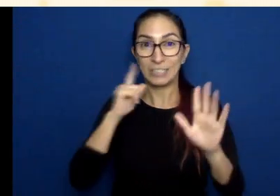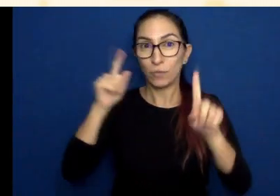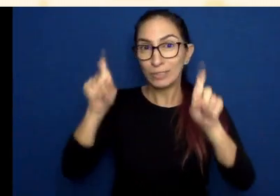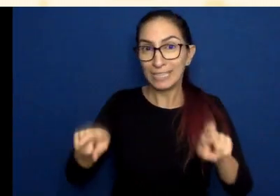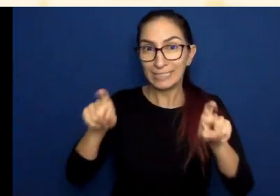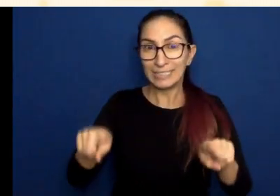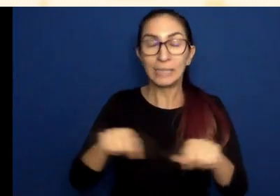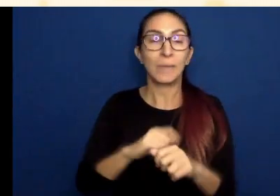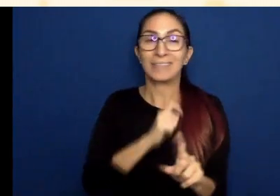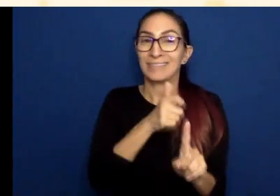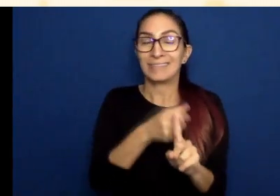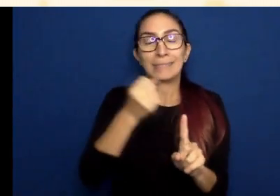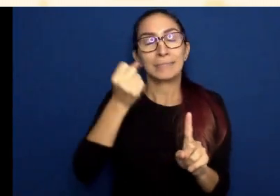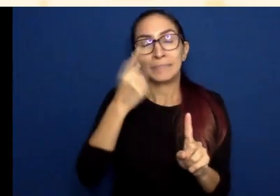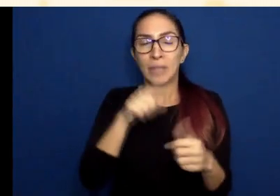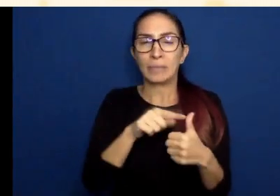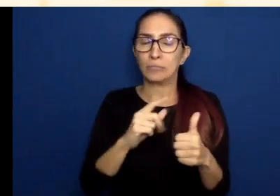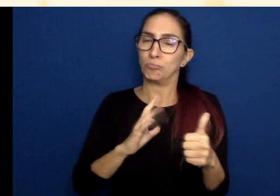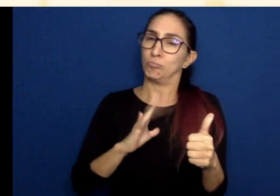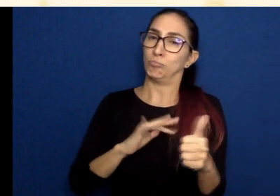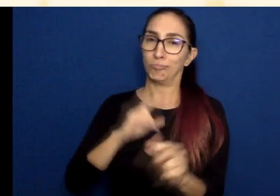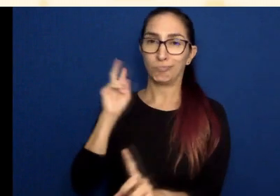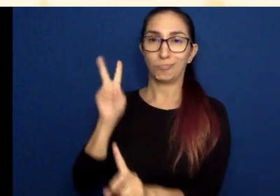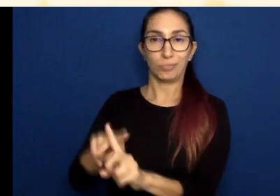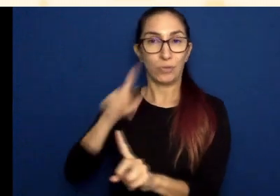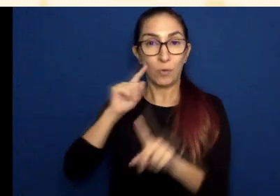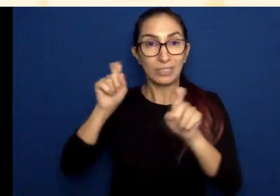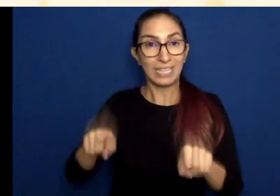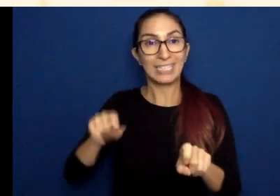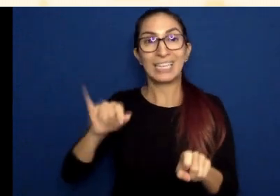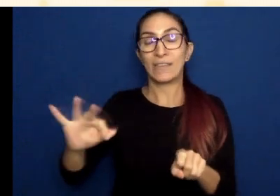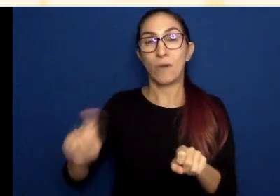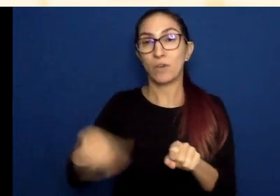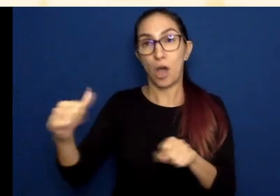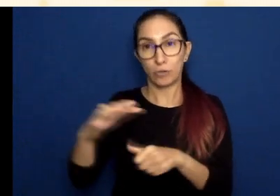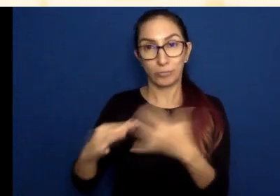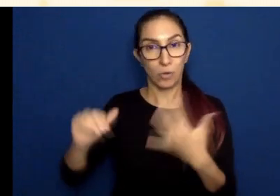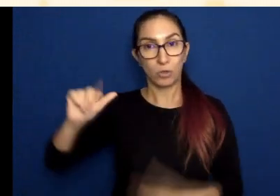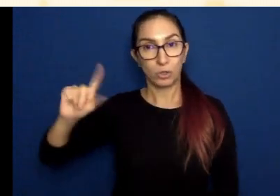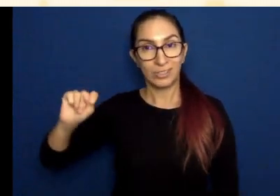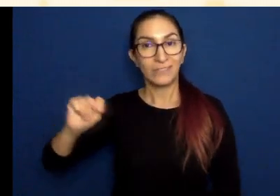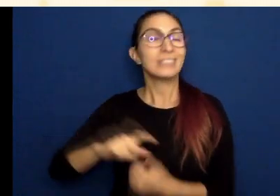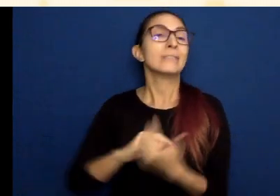So Voice Control is great for testing if things have alternatives. But that's also something that needs to be tested with.